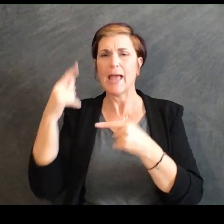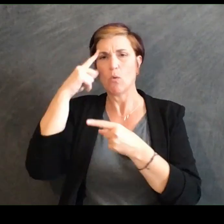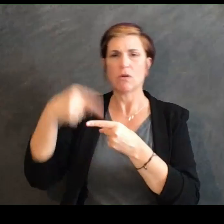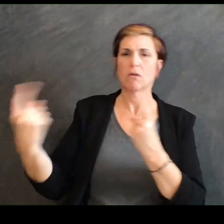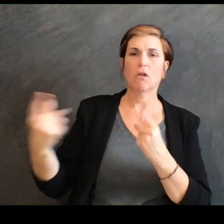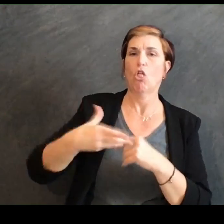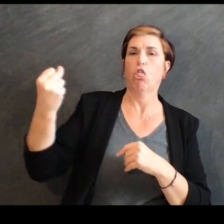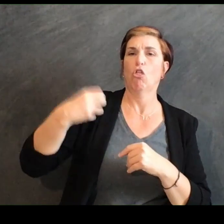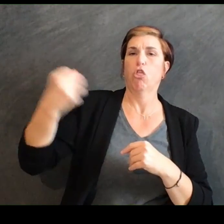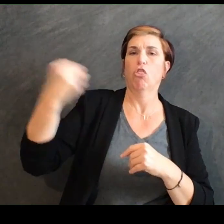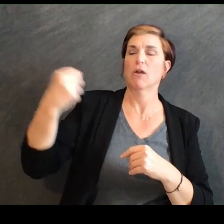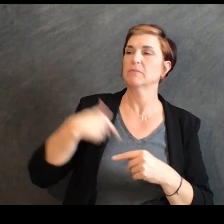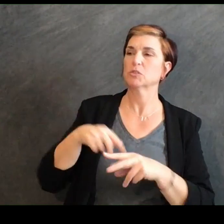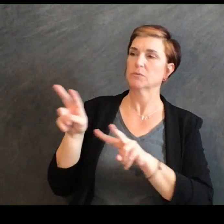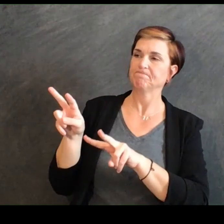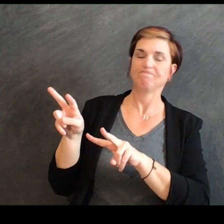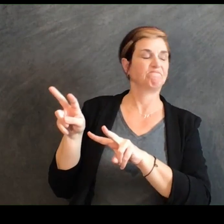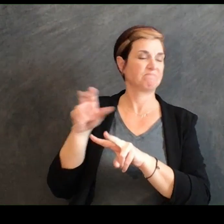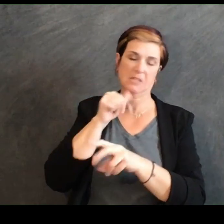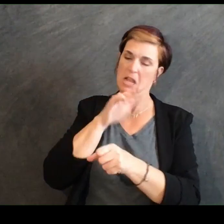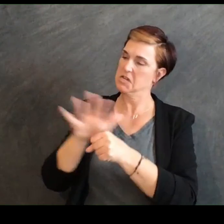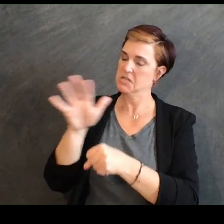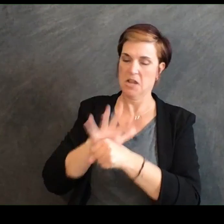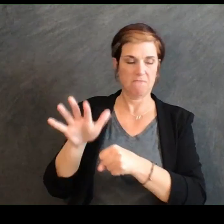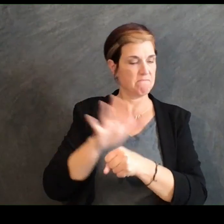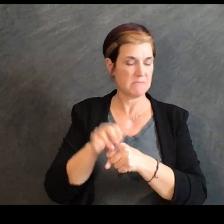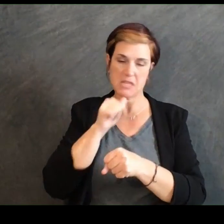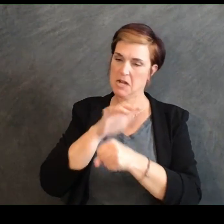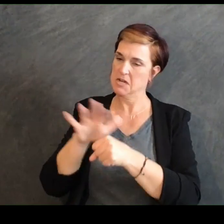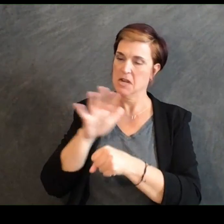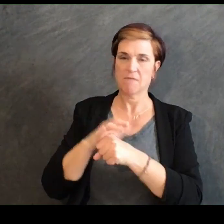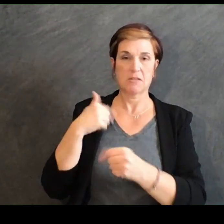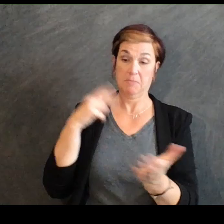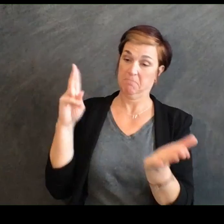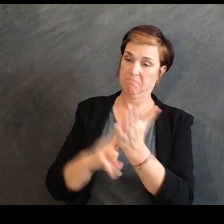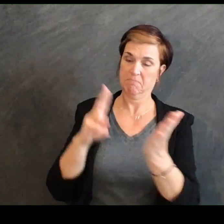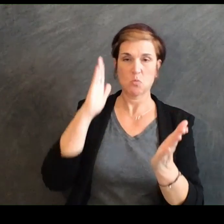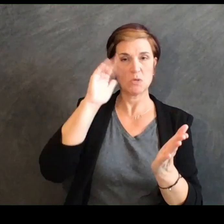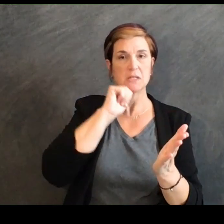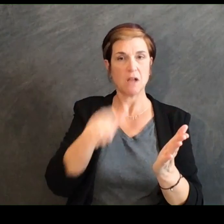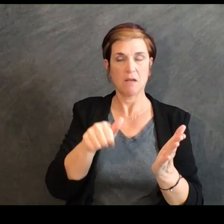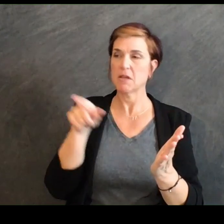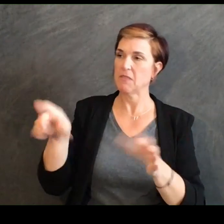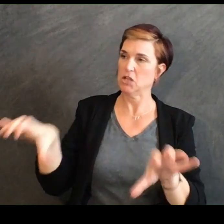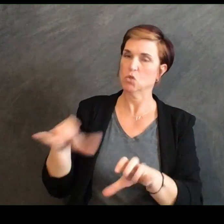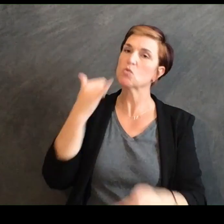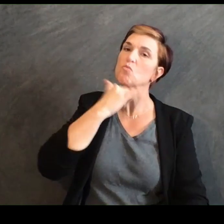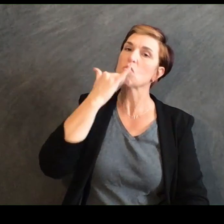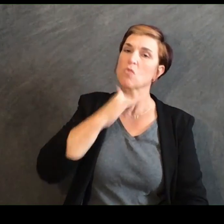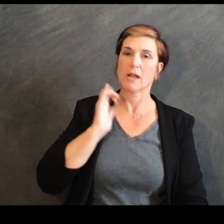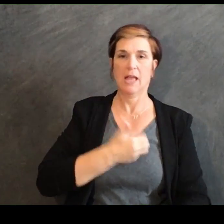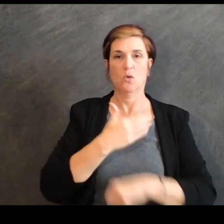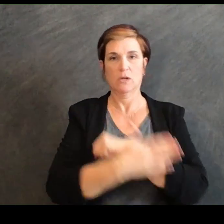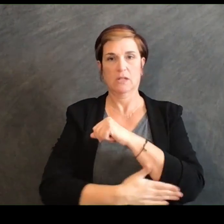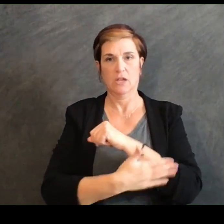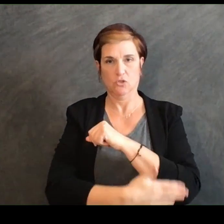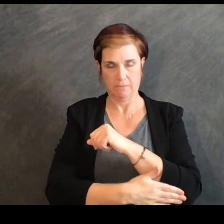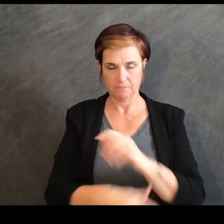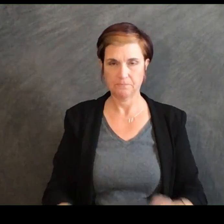we don't think they're giving enough they're not they're not doing what's right for the country and if I could ask doctor foul sure go ahead please